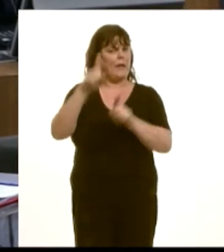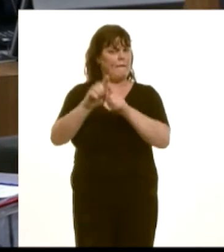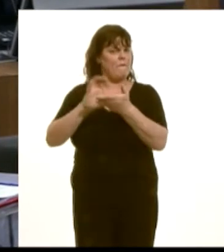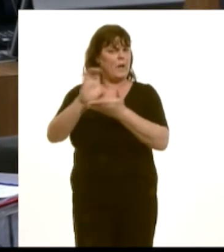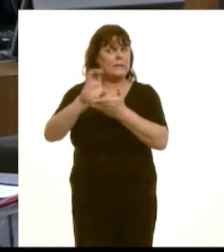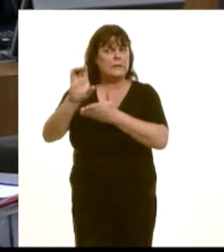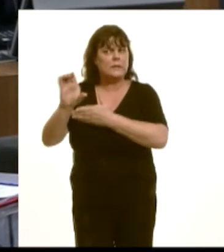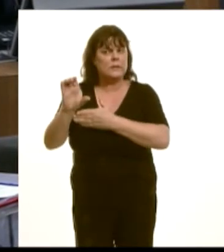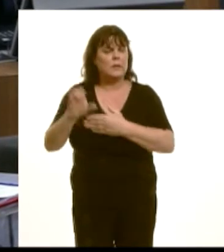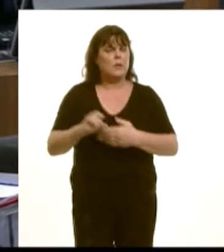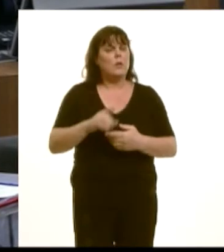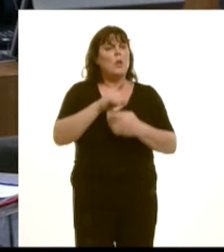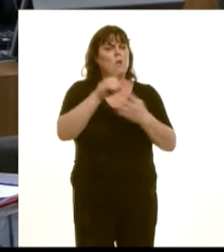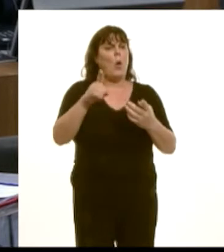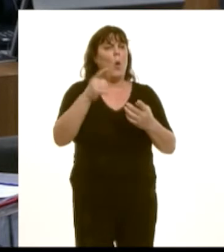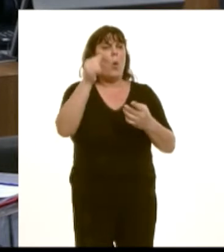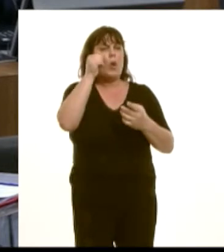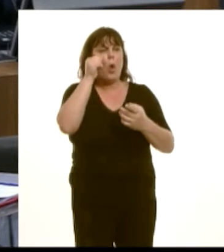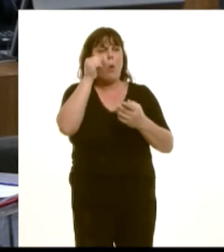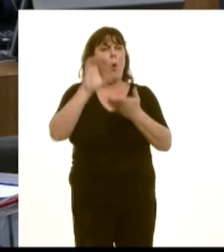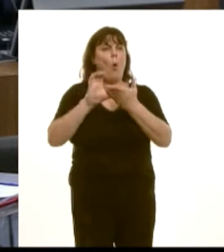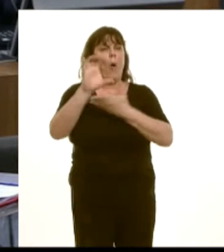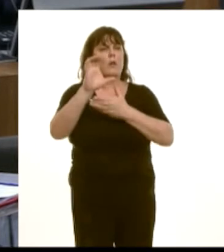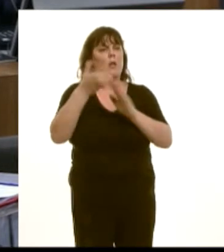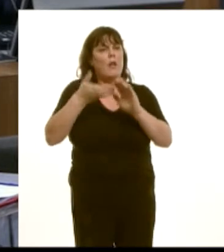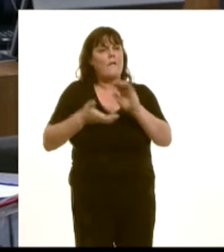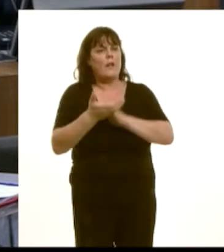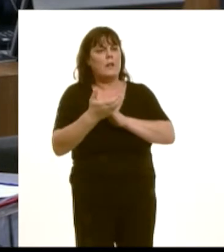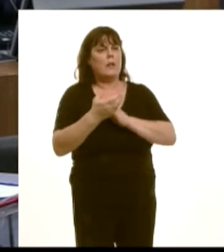that Wales is underfunded to the tune of 300 million; that figure of 1.2 billion is